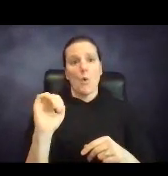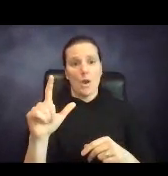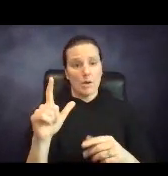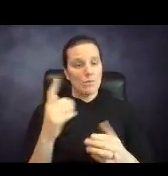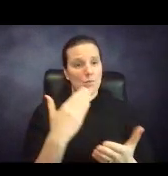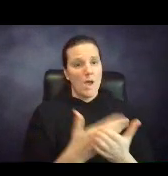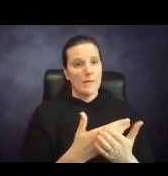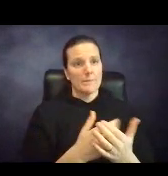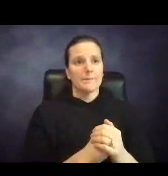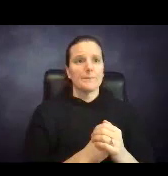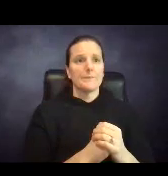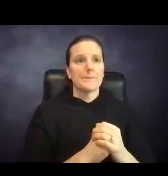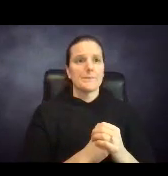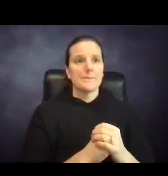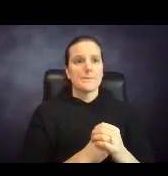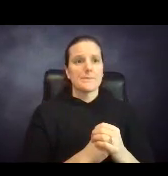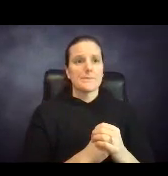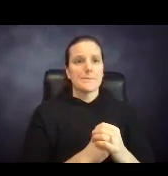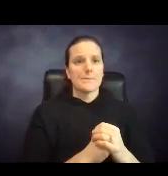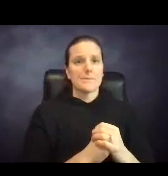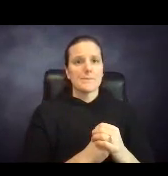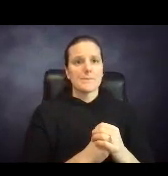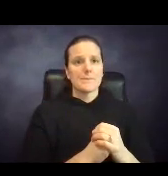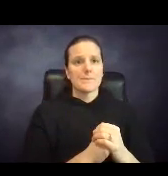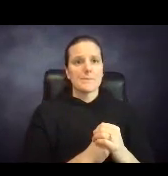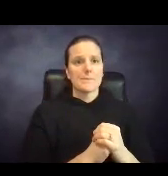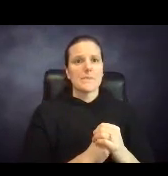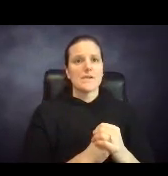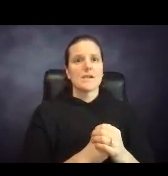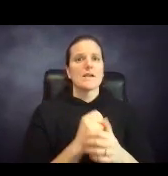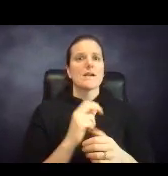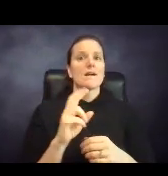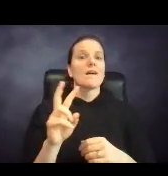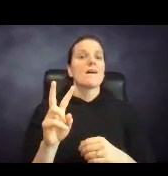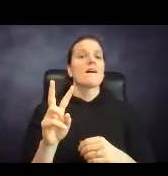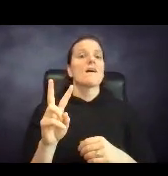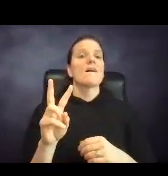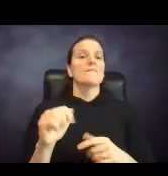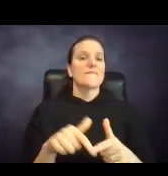Vaginal, there are gels, creams and then rings. I don't use any of those in my practice.